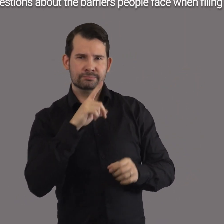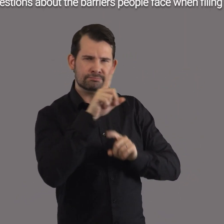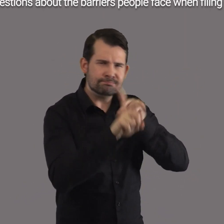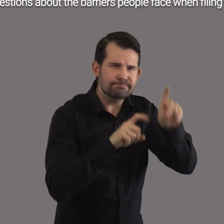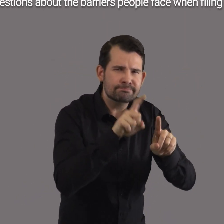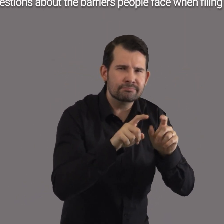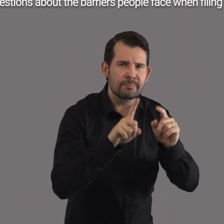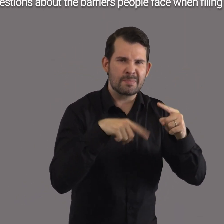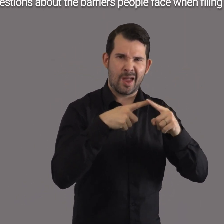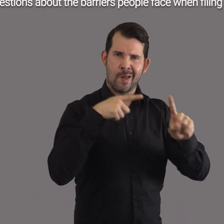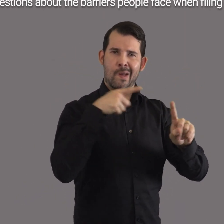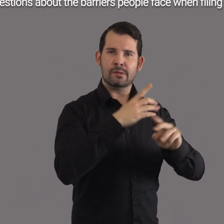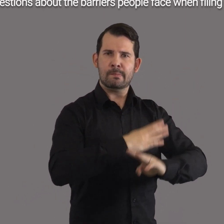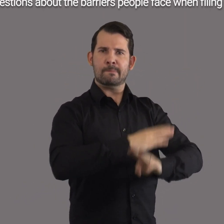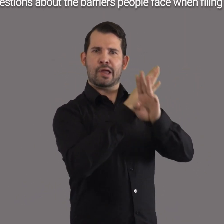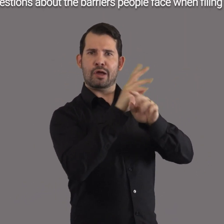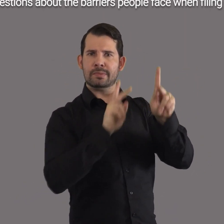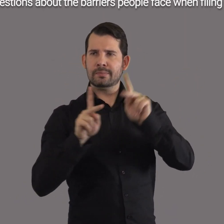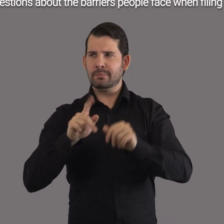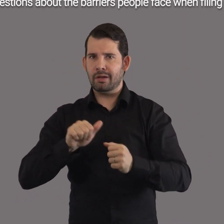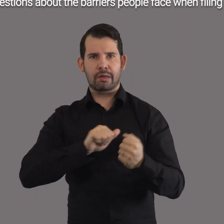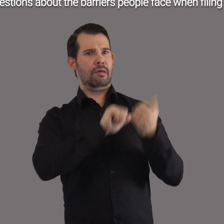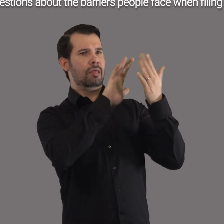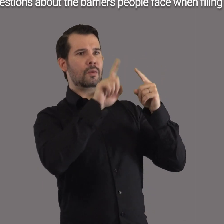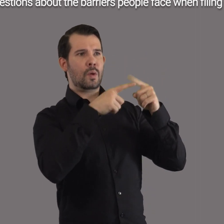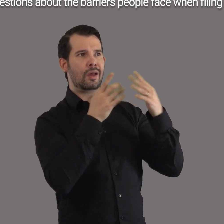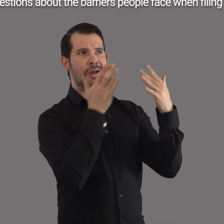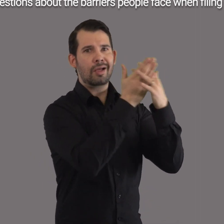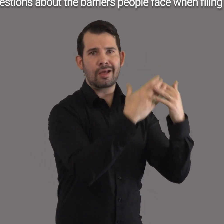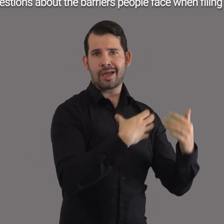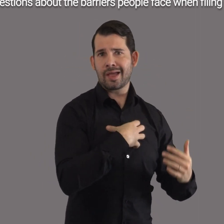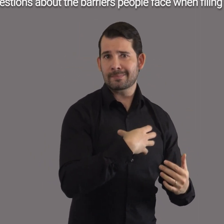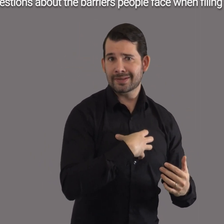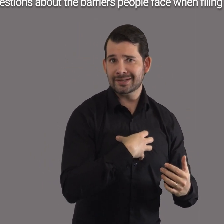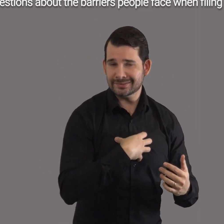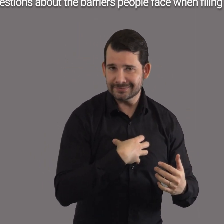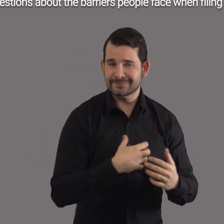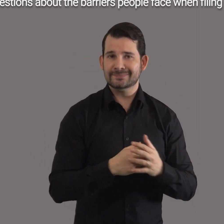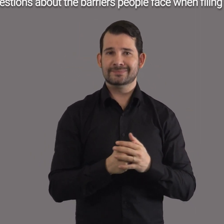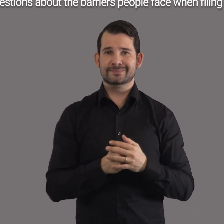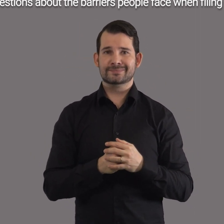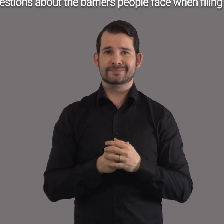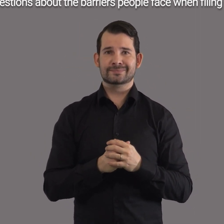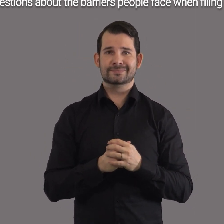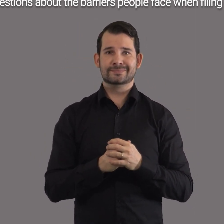and asked questions about the barriers people face when filing complaints.